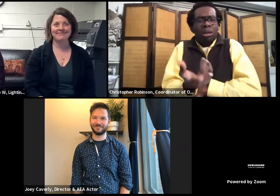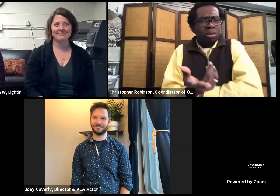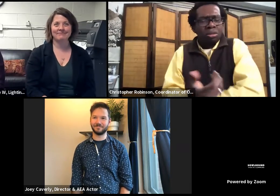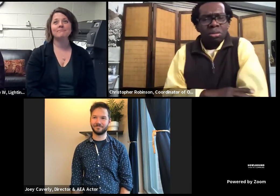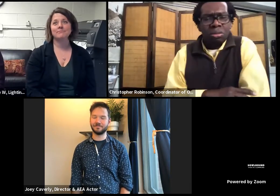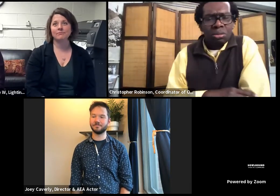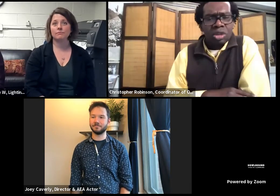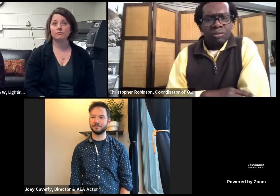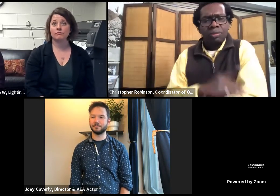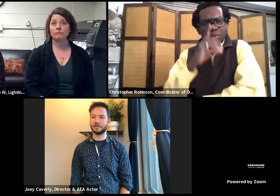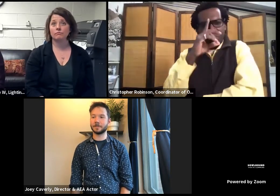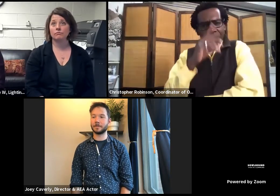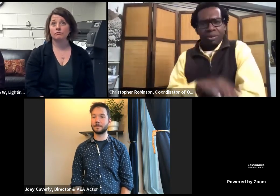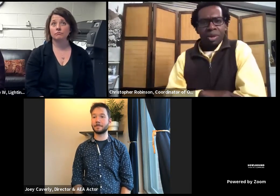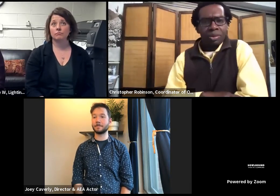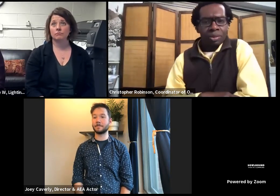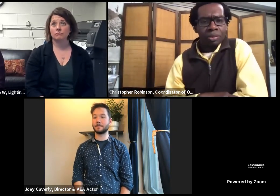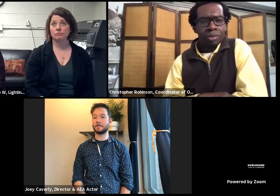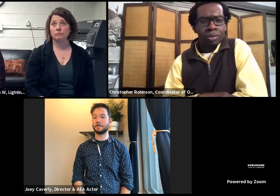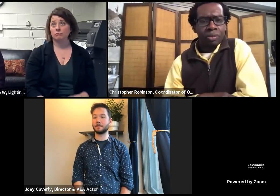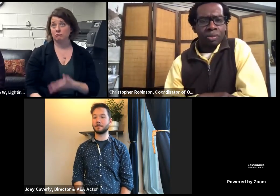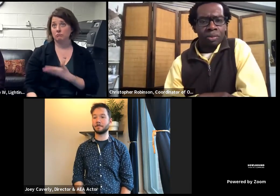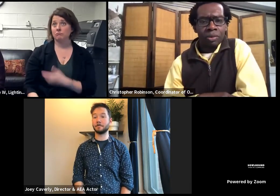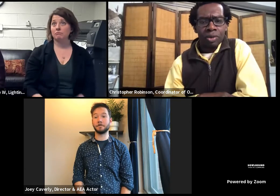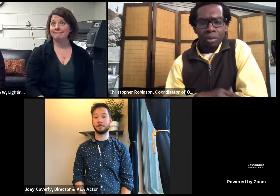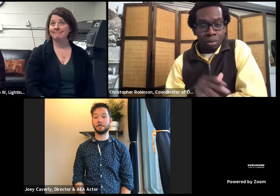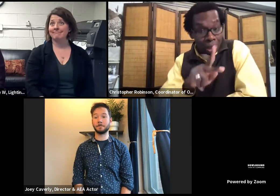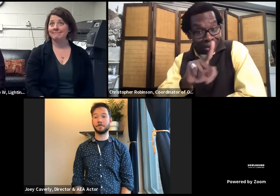But is there flexibility there to work with the stage cast and crew?